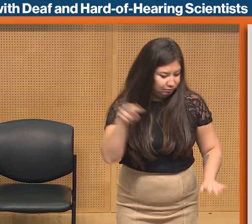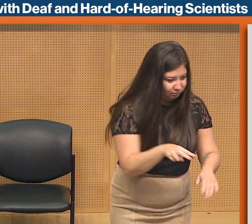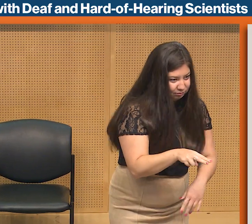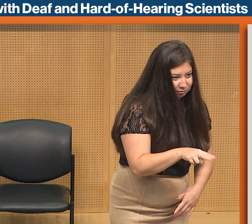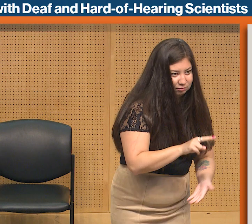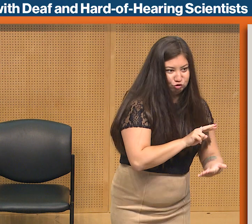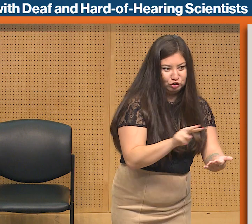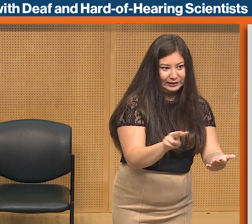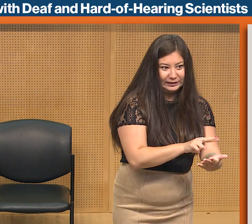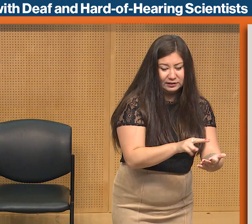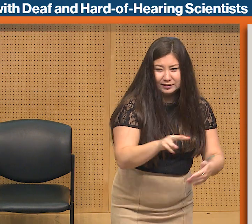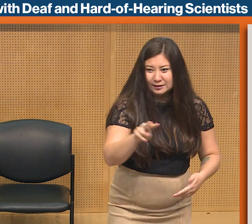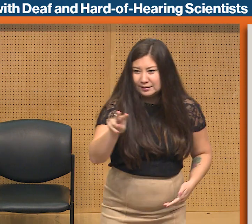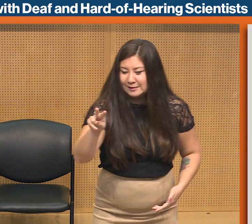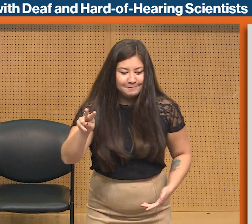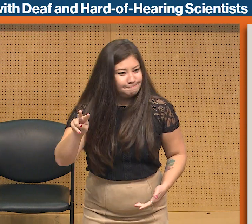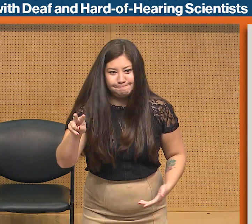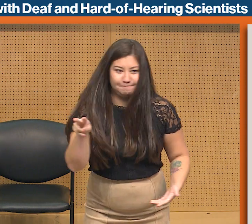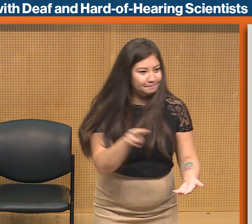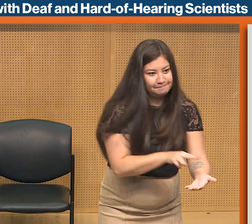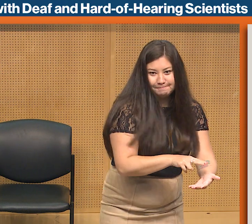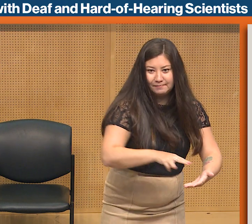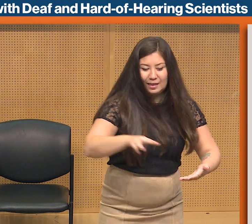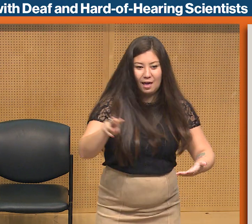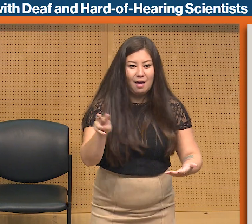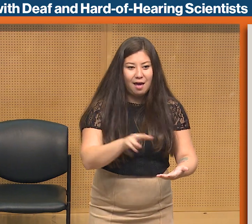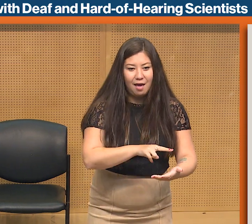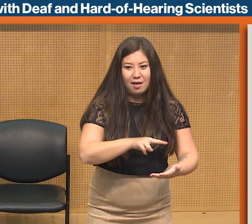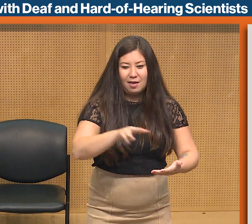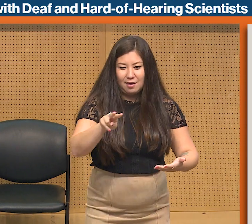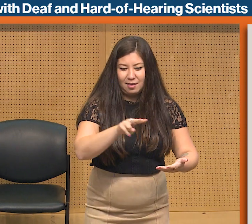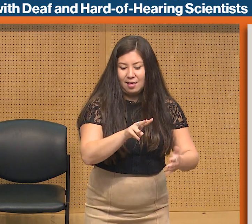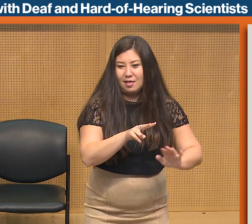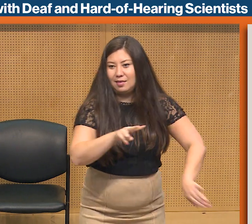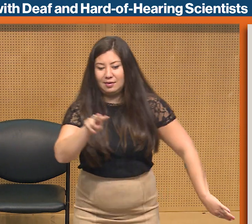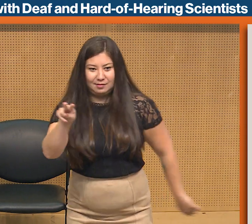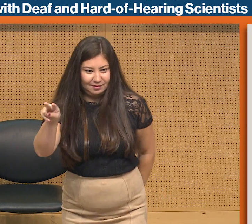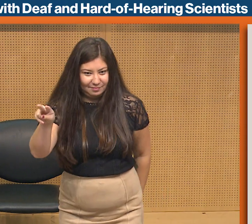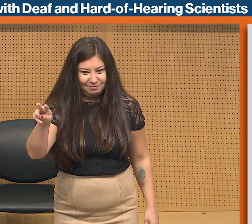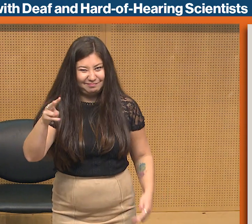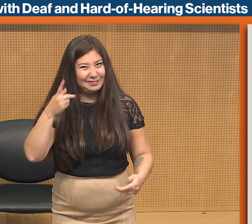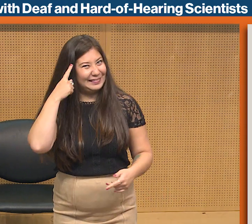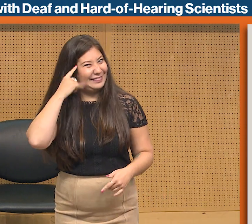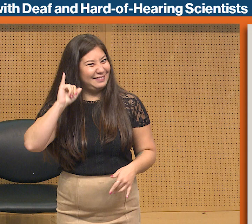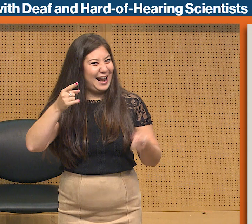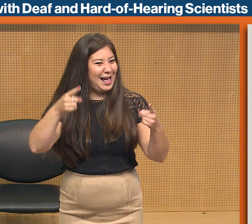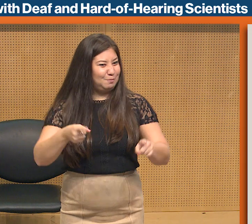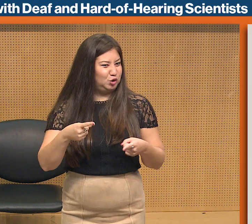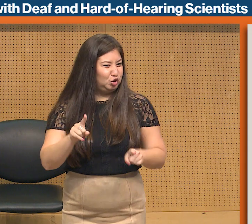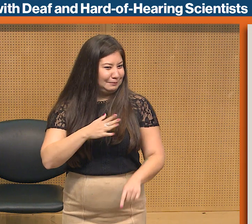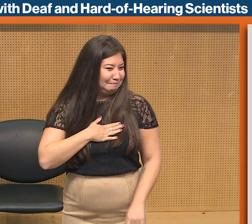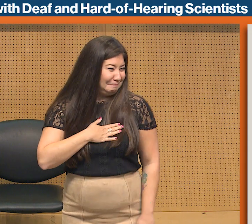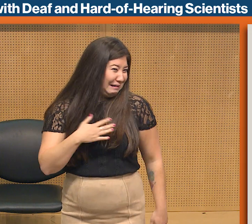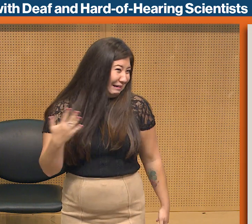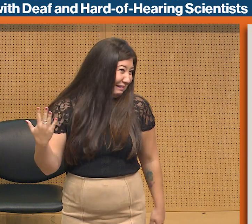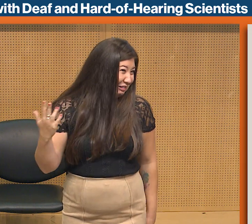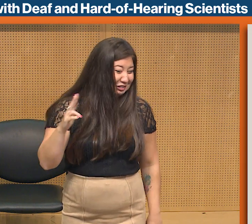I had C-Print notes and an ASL interpreter in the classroom, and so, I was able to look back and forth